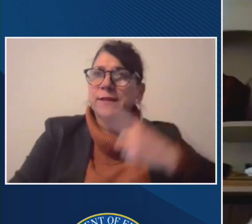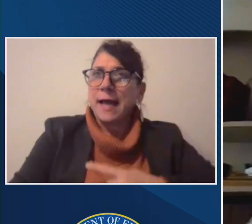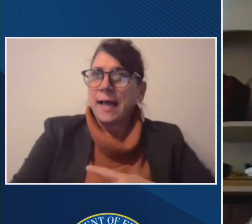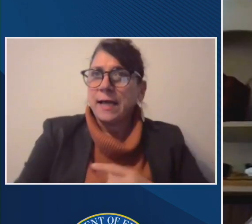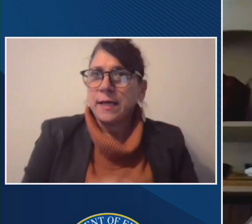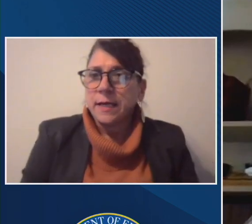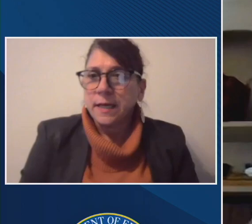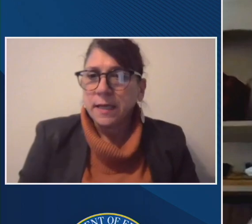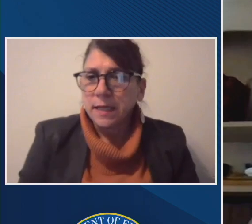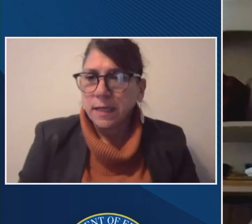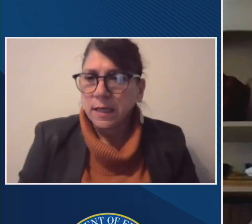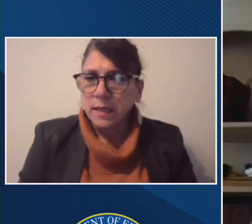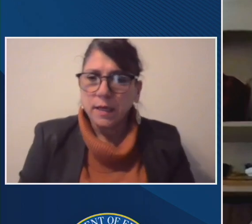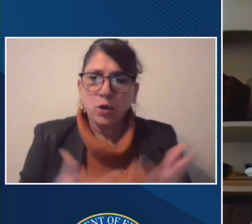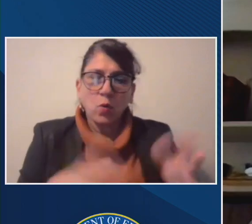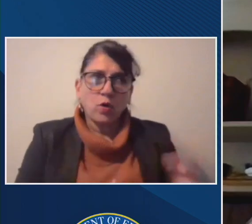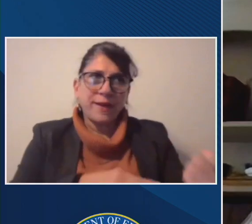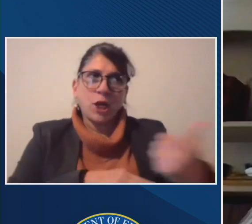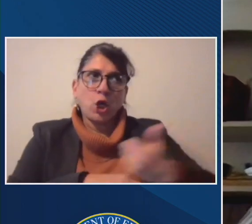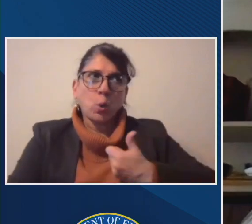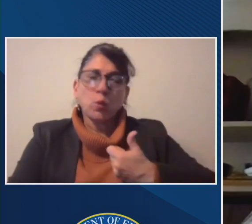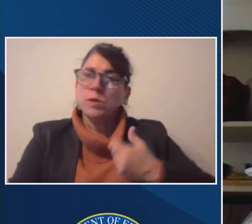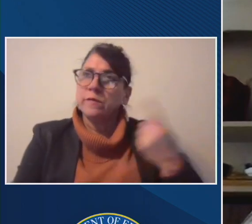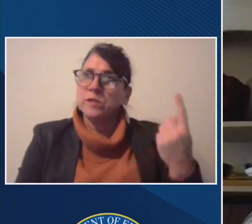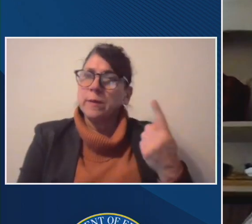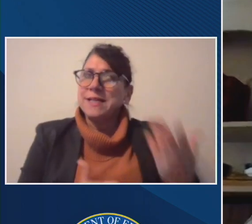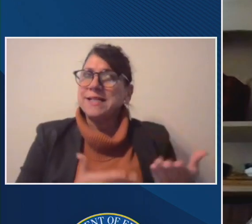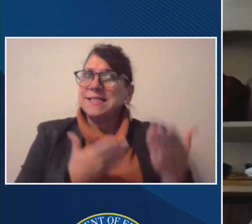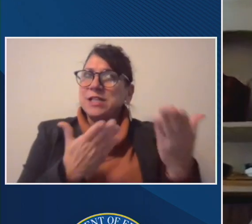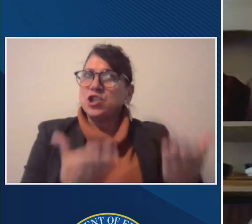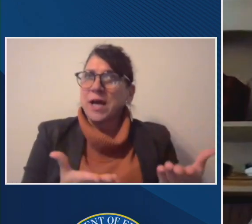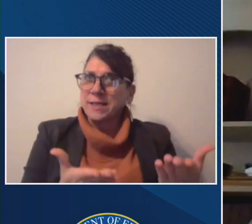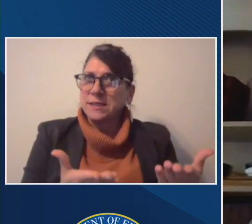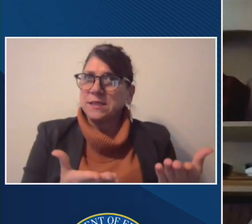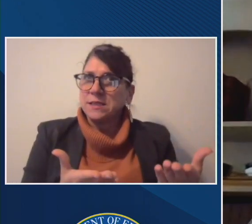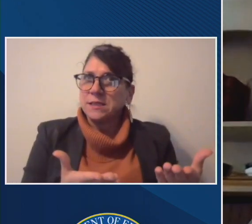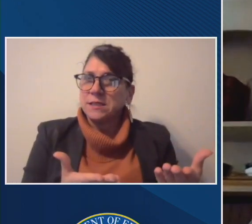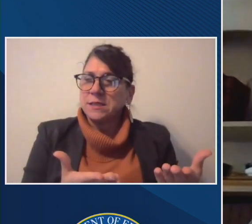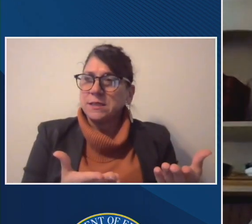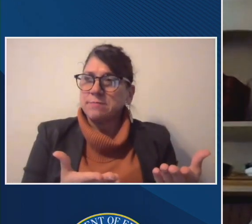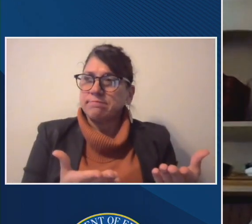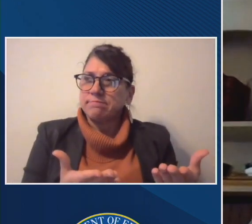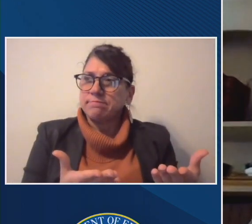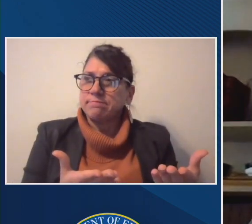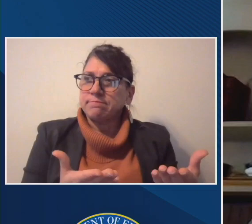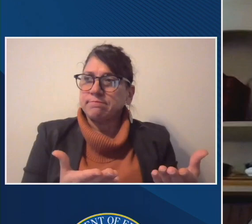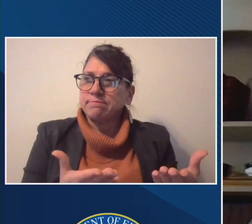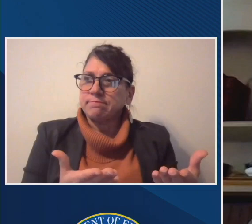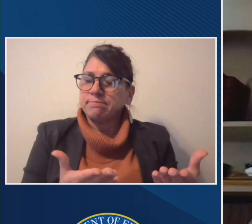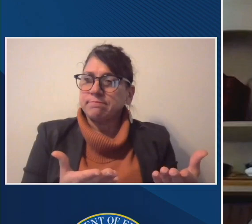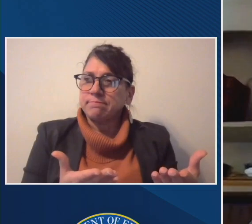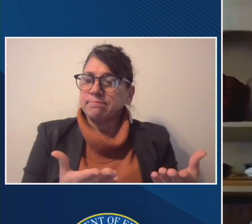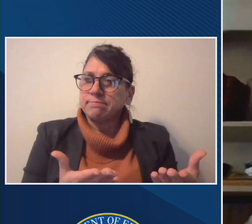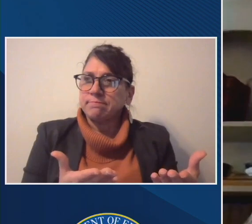accused, but lest someone suggest that there's a- that it's arbitrary or